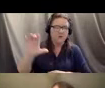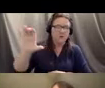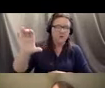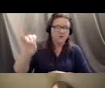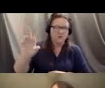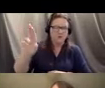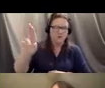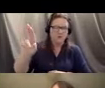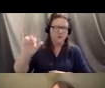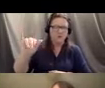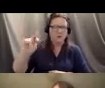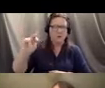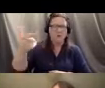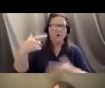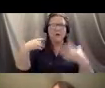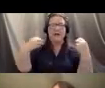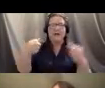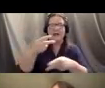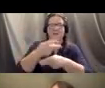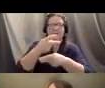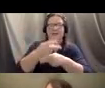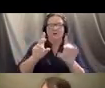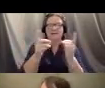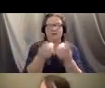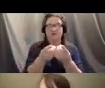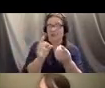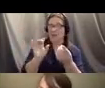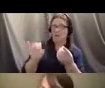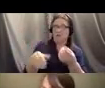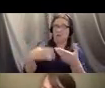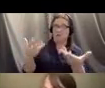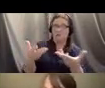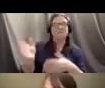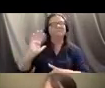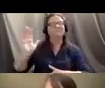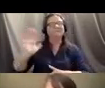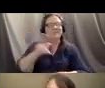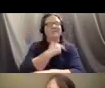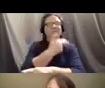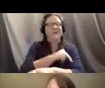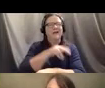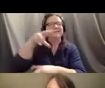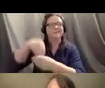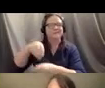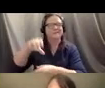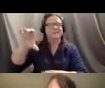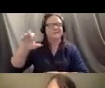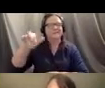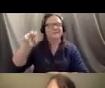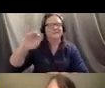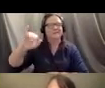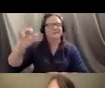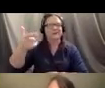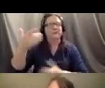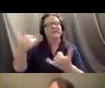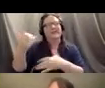According to healthcare district there used to be a hospital in Corning and it's no longer there.